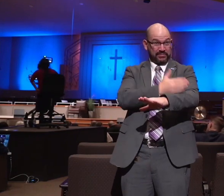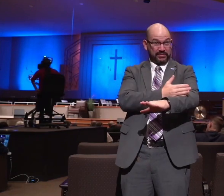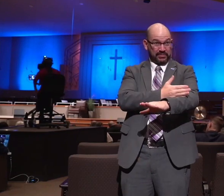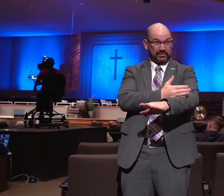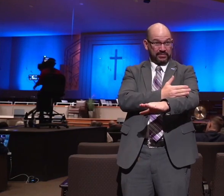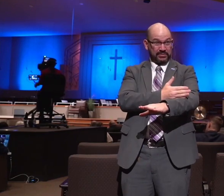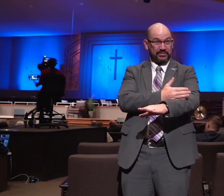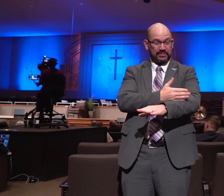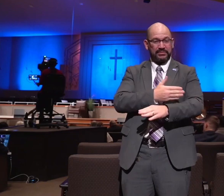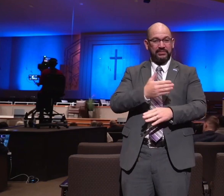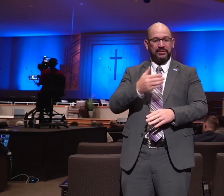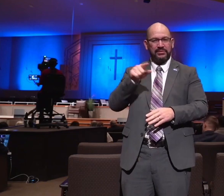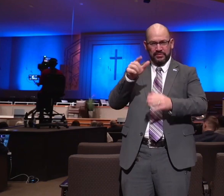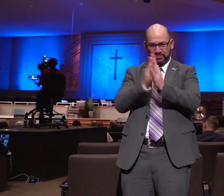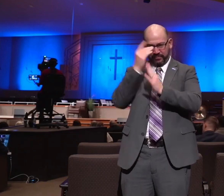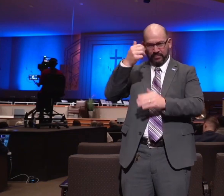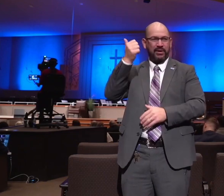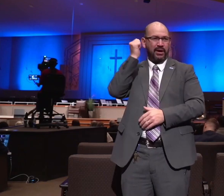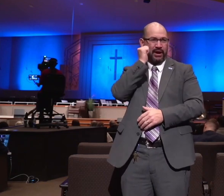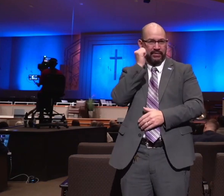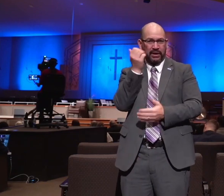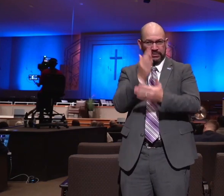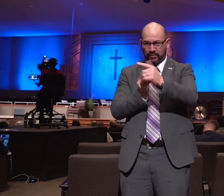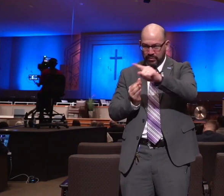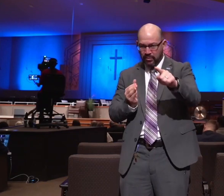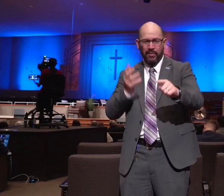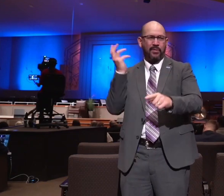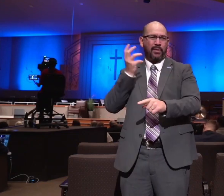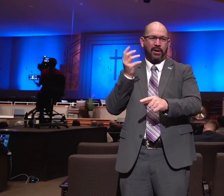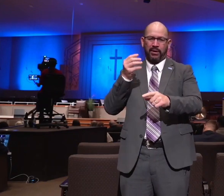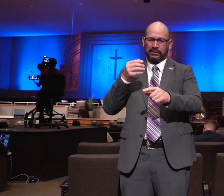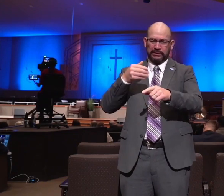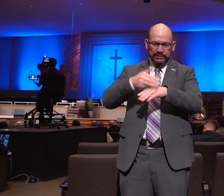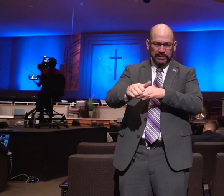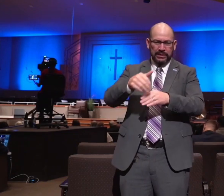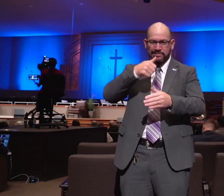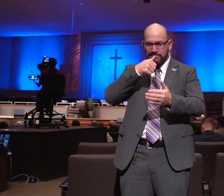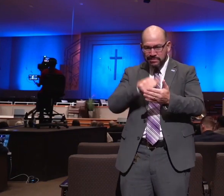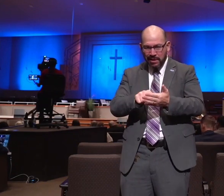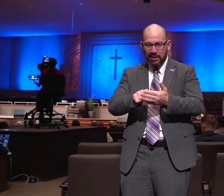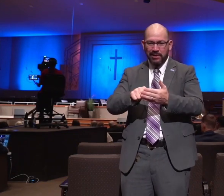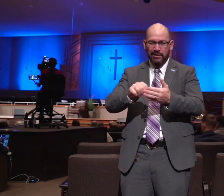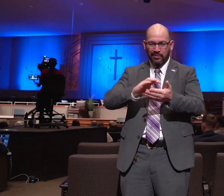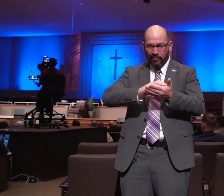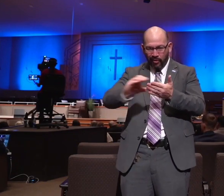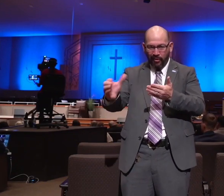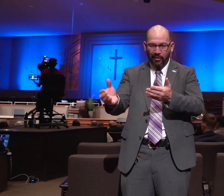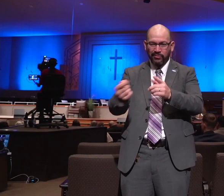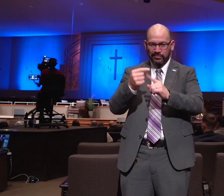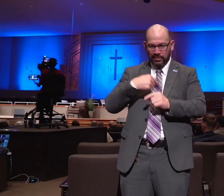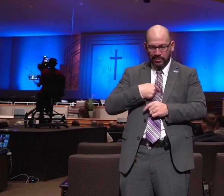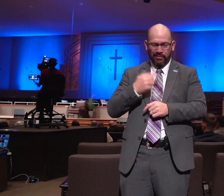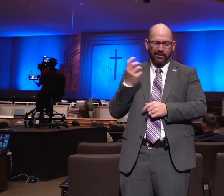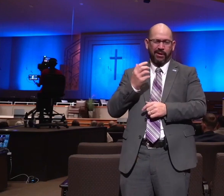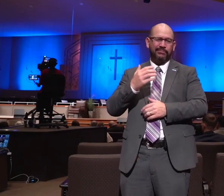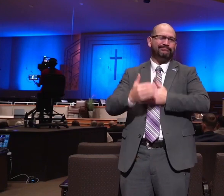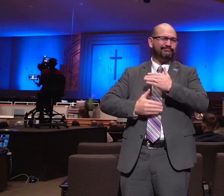praying for me daily so many cards notes letters and just so